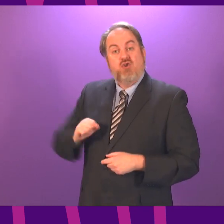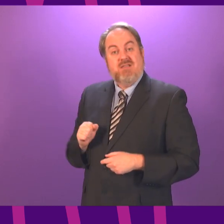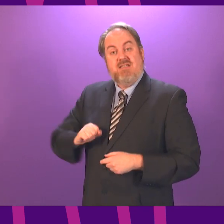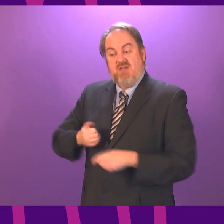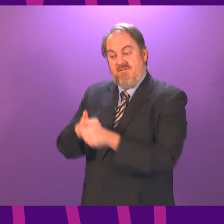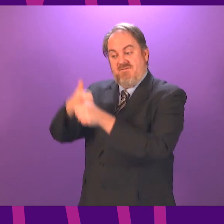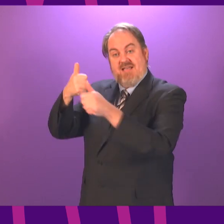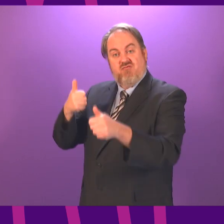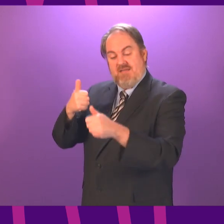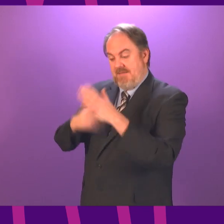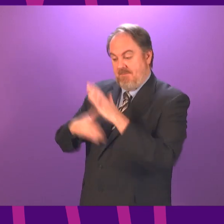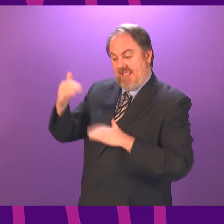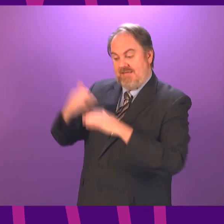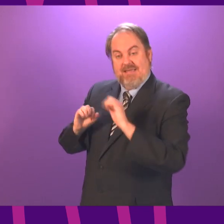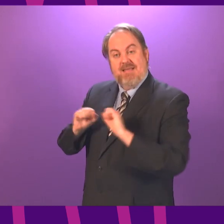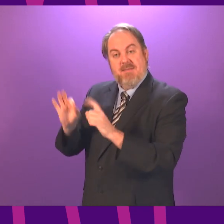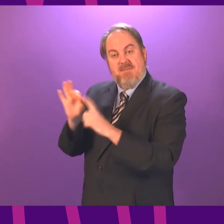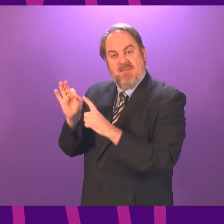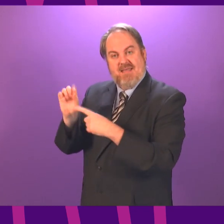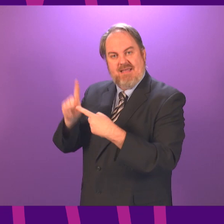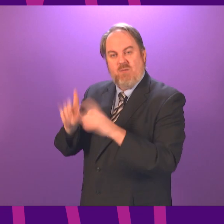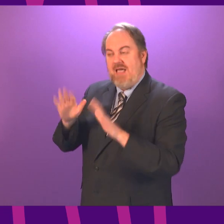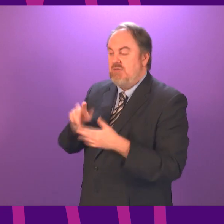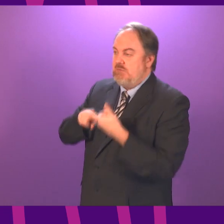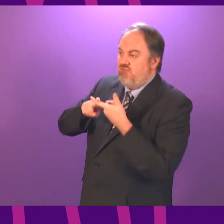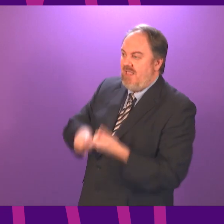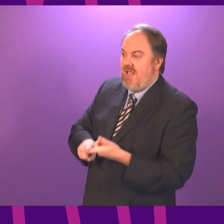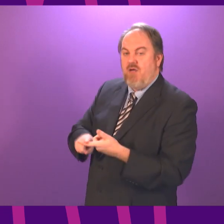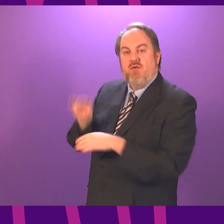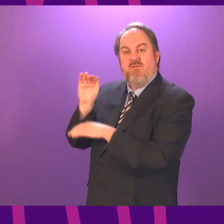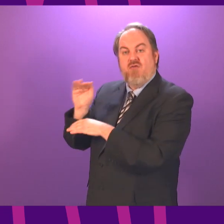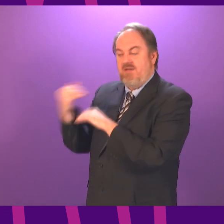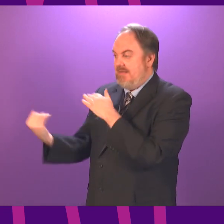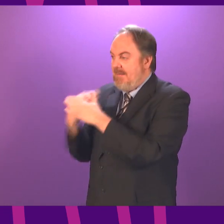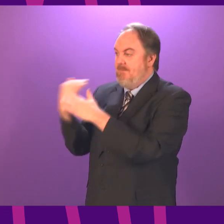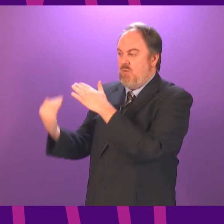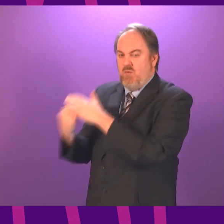we were wholly reliant on imports. Over the winter period, nearly half of all PPE that